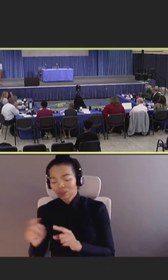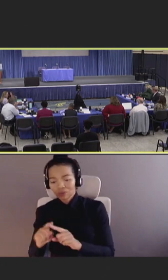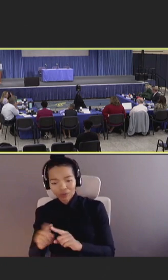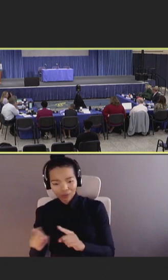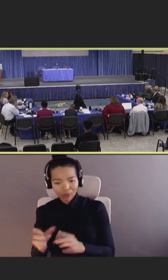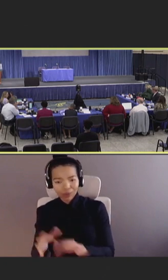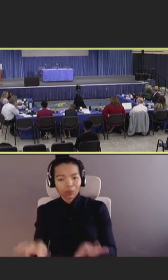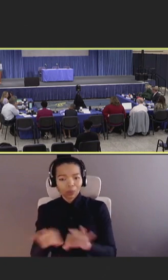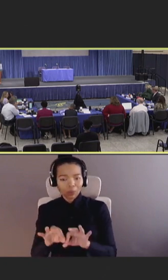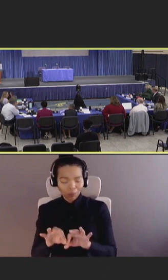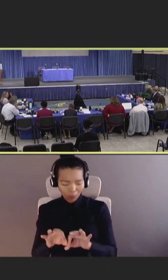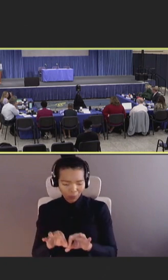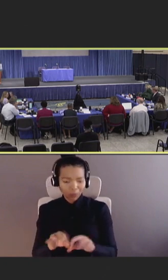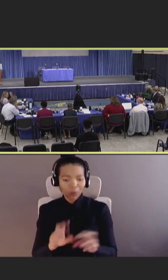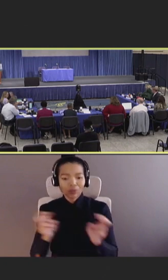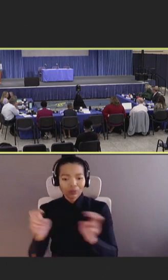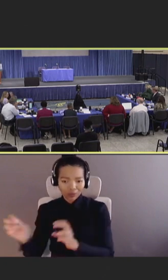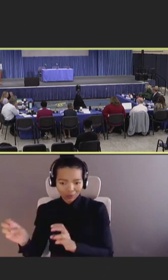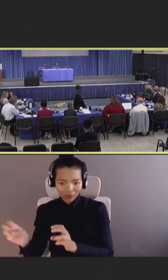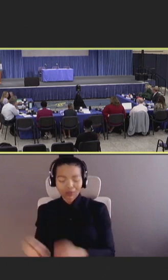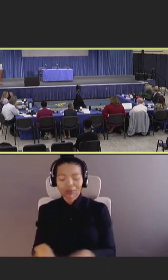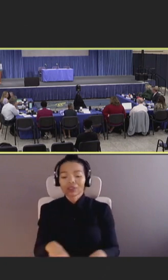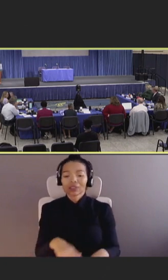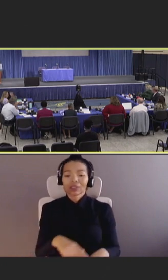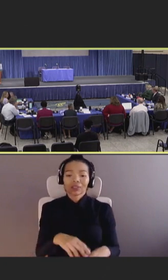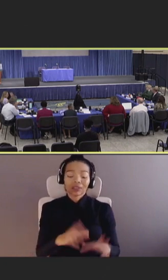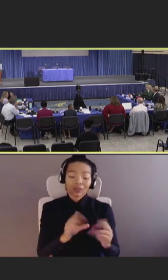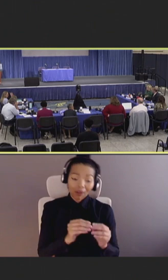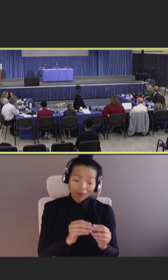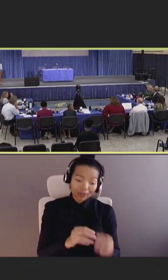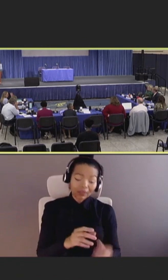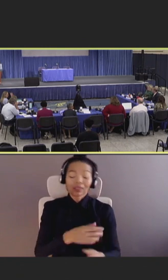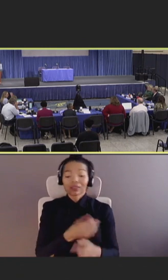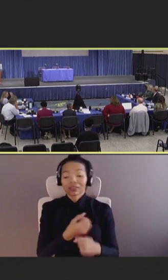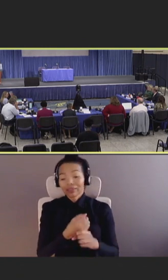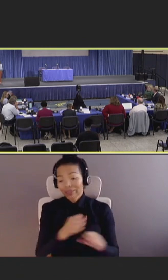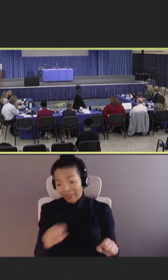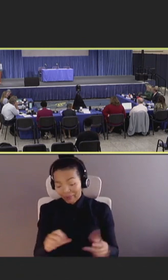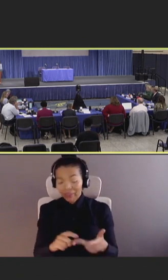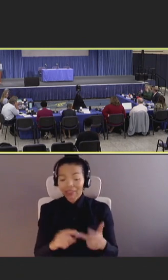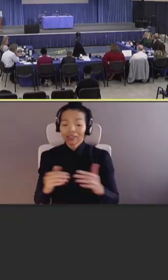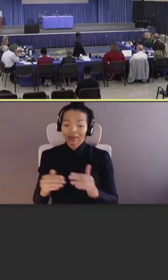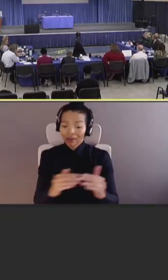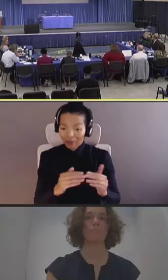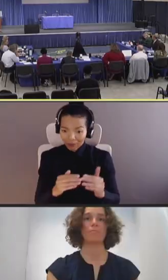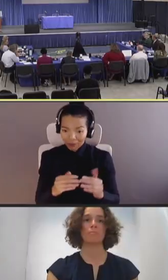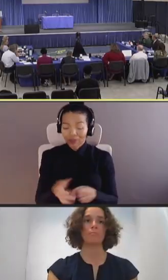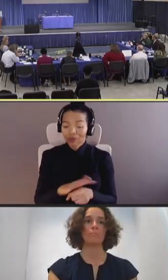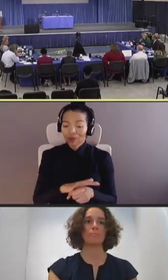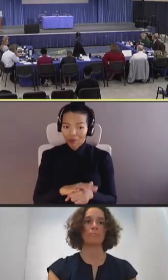vaccine confidence, vaccine safety, vaccine equity, COVID-19 vaccination,